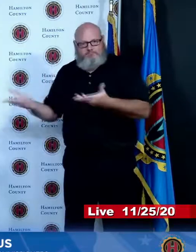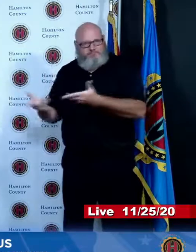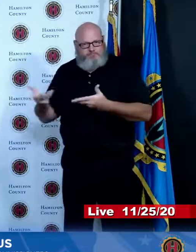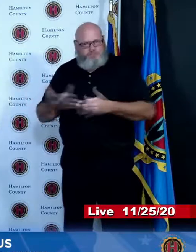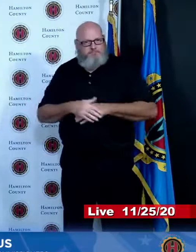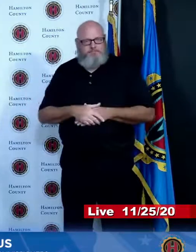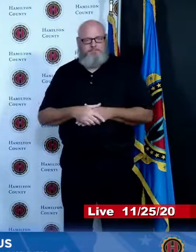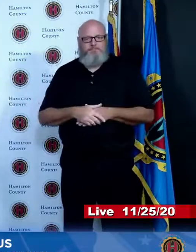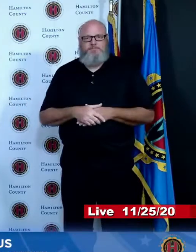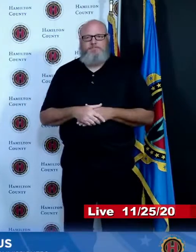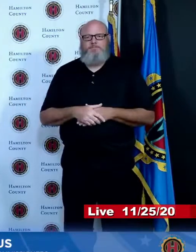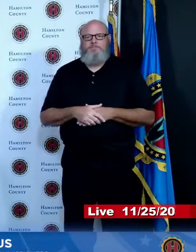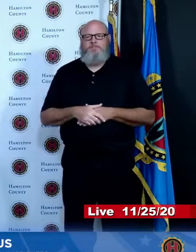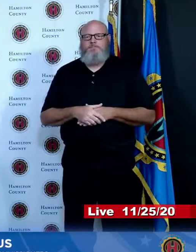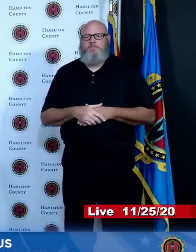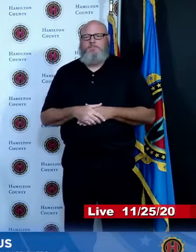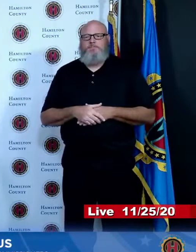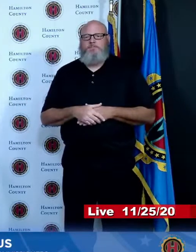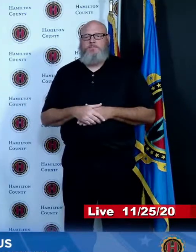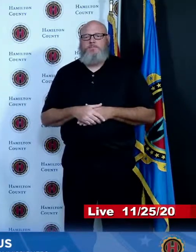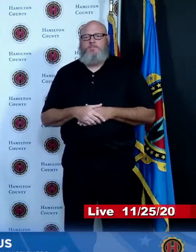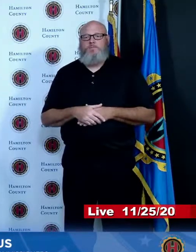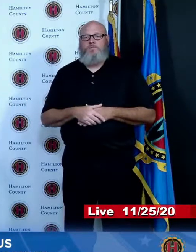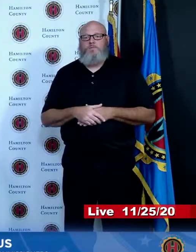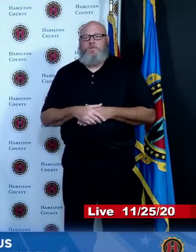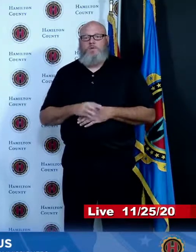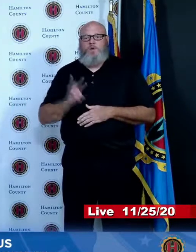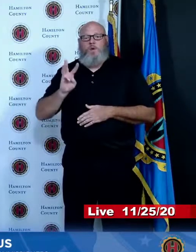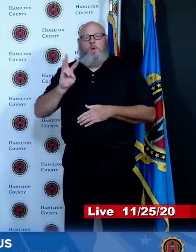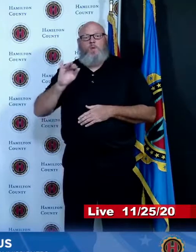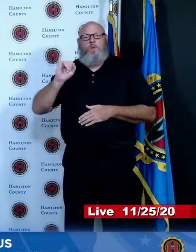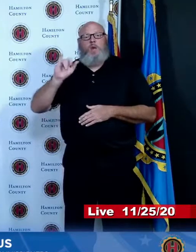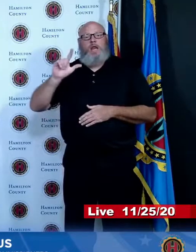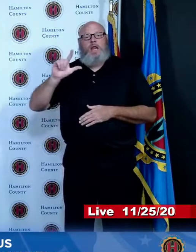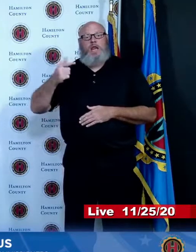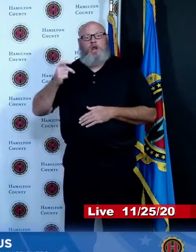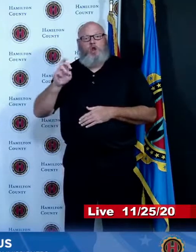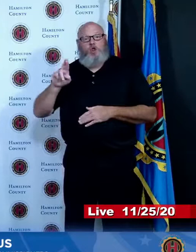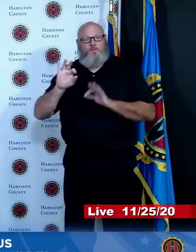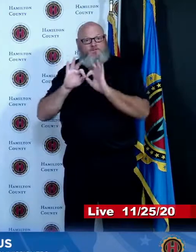the Wilger family have experienced this tradition and for some of us this is the only time of year